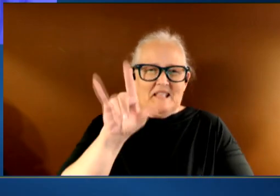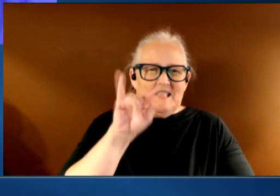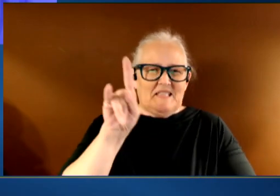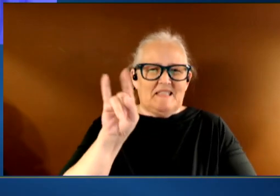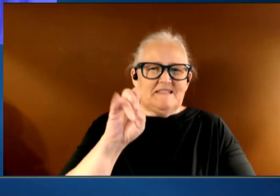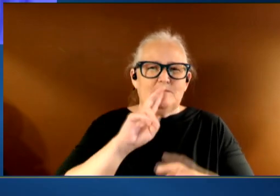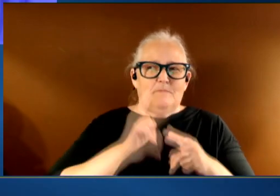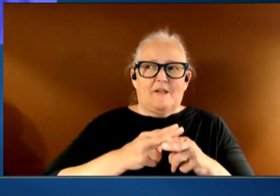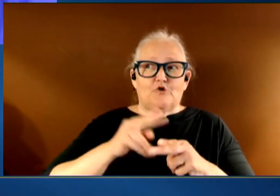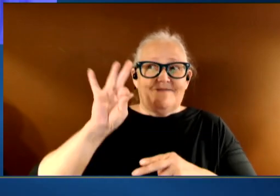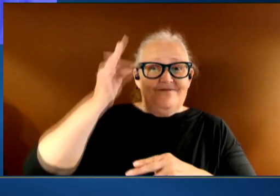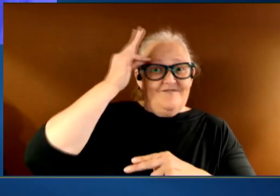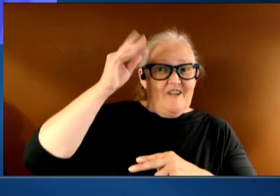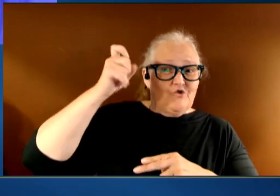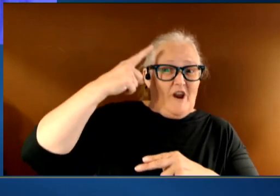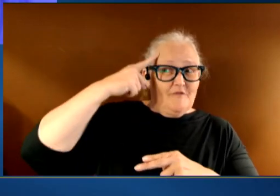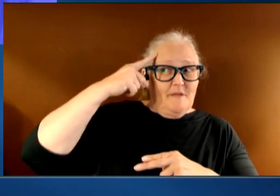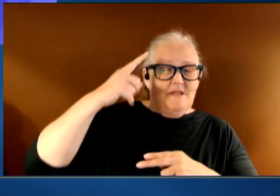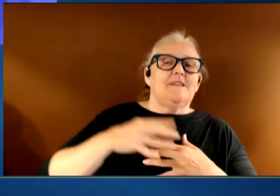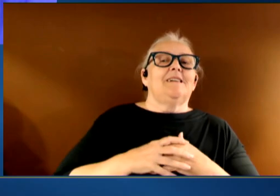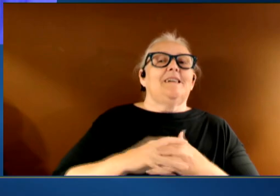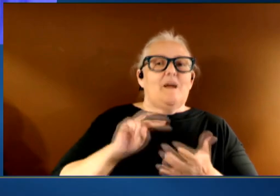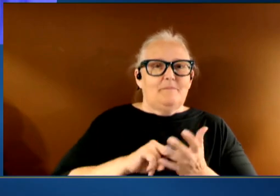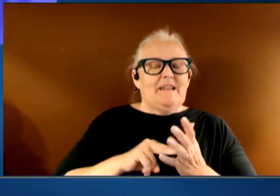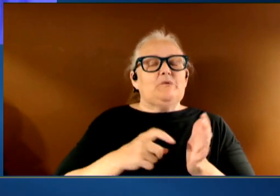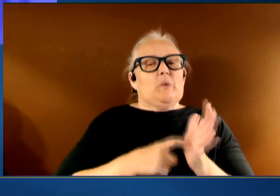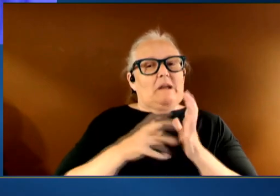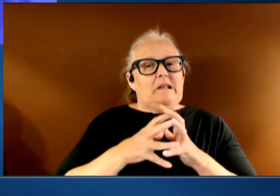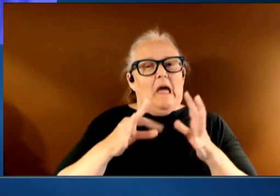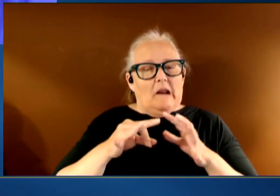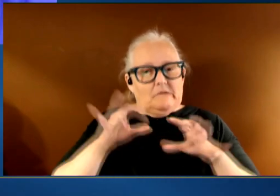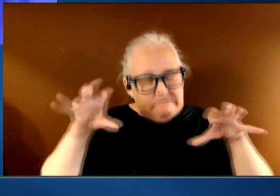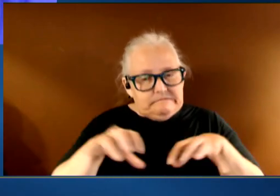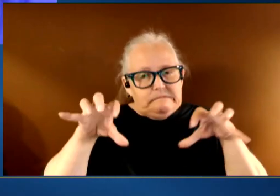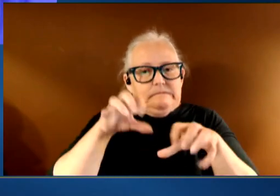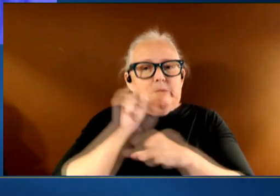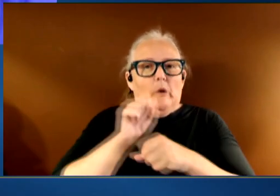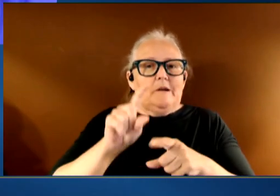so we know these things take a lot of effort just to put something on like this. So, thank you for